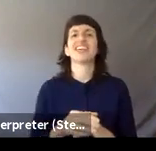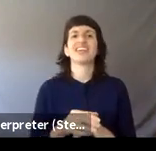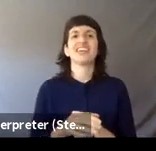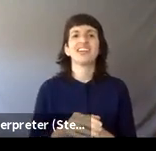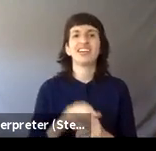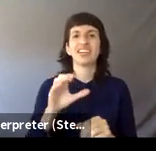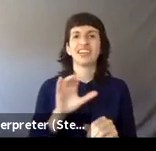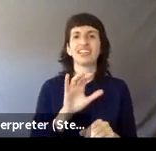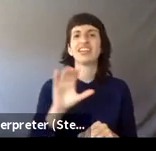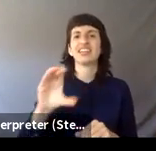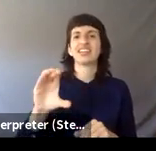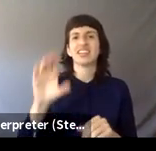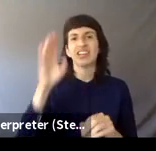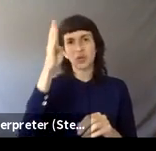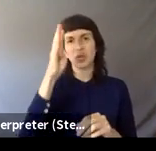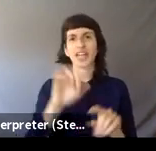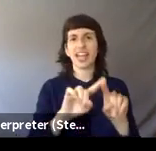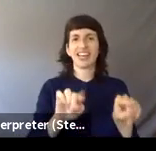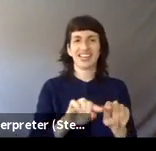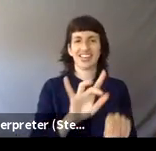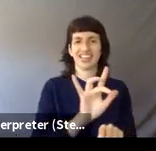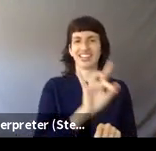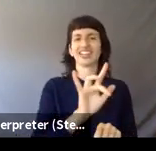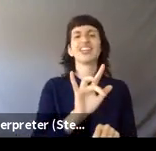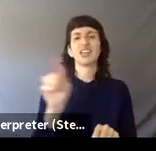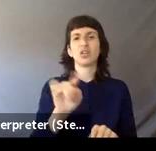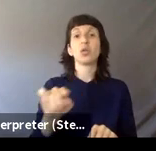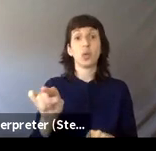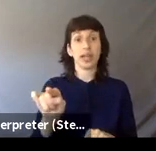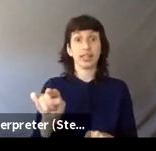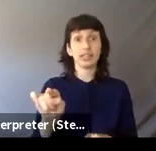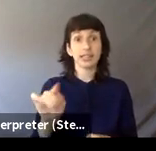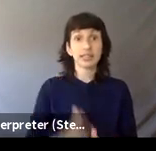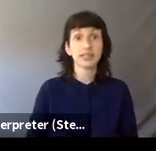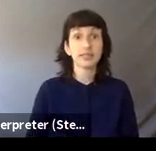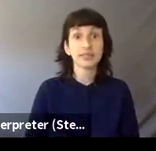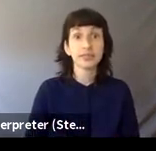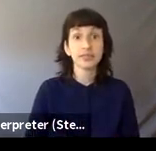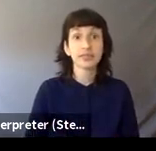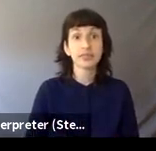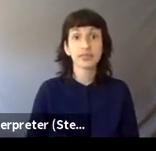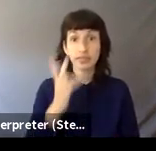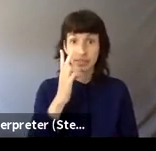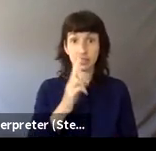Not to worry.